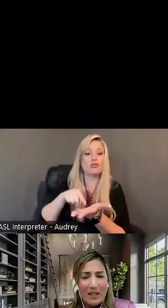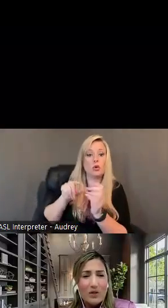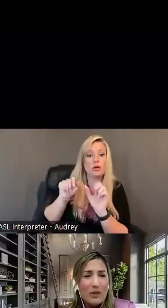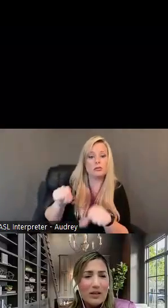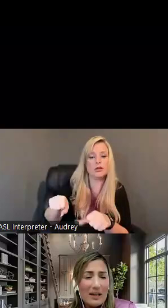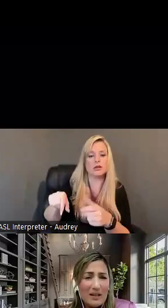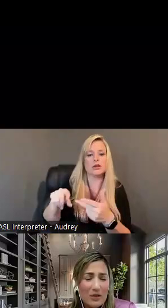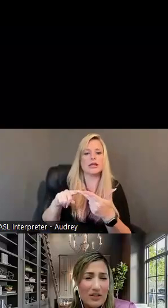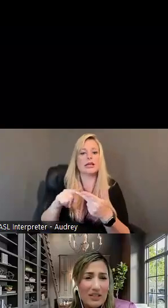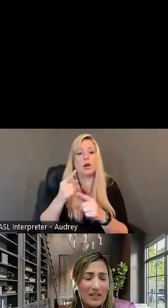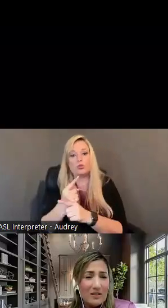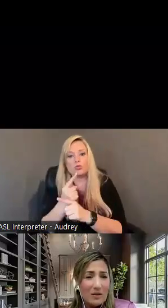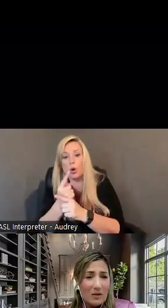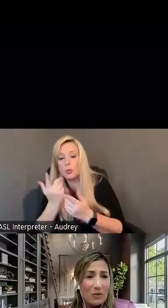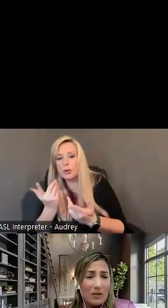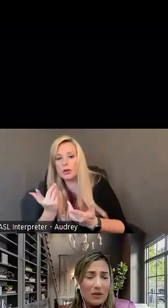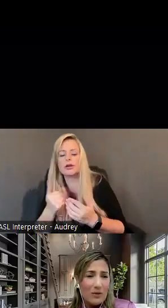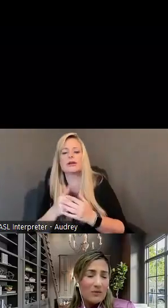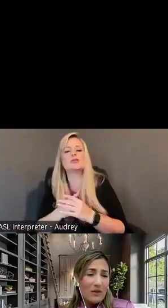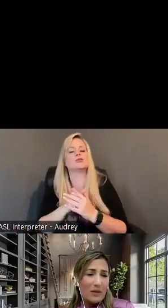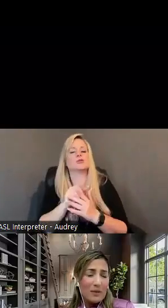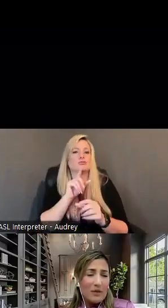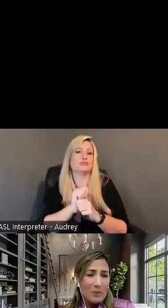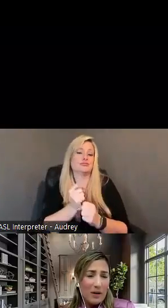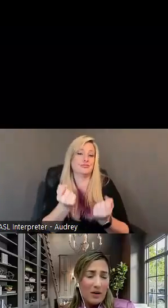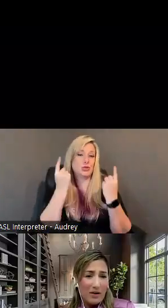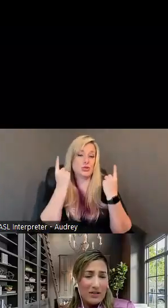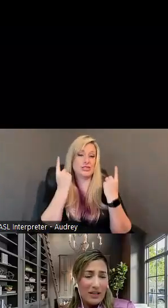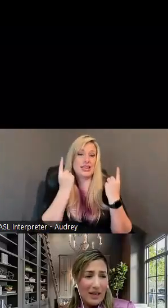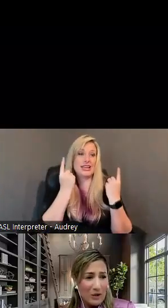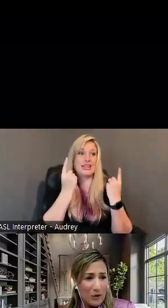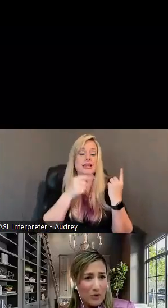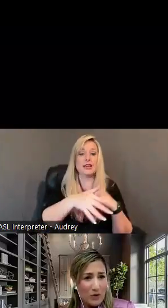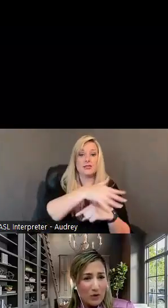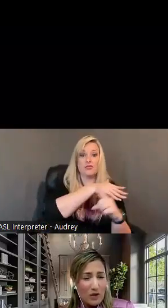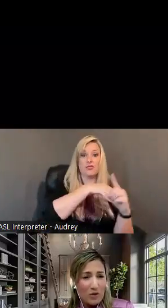to really understand not only those environmental barriers at that sort of structural